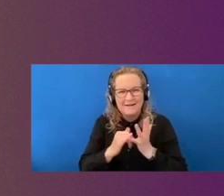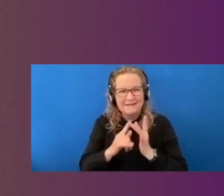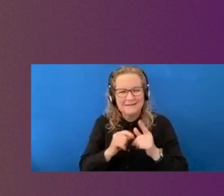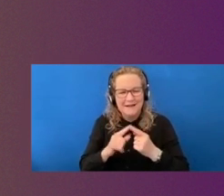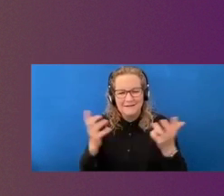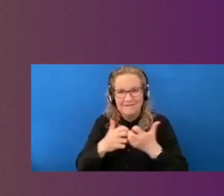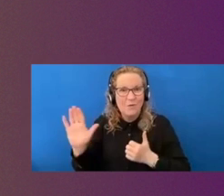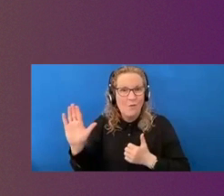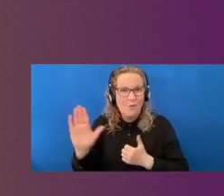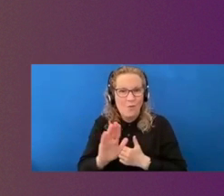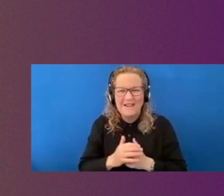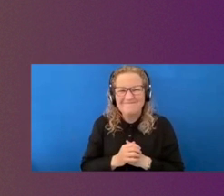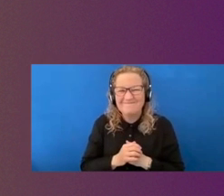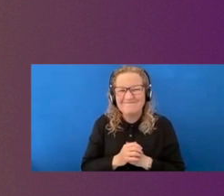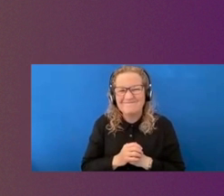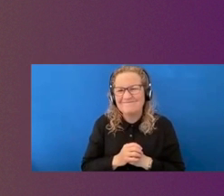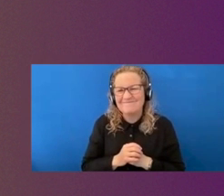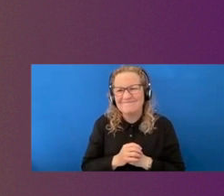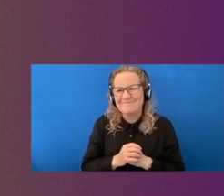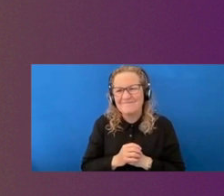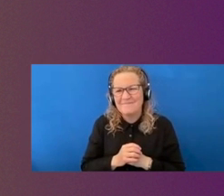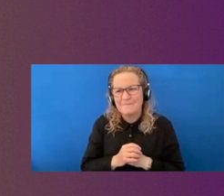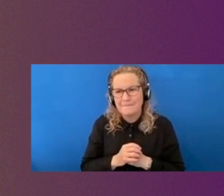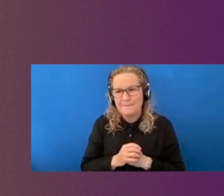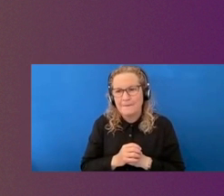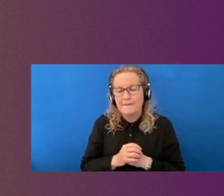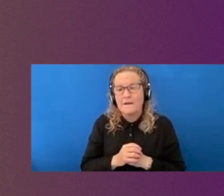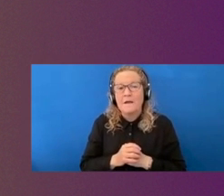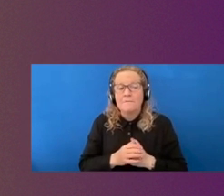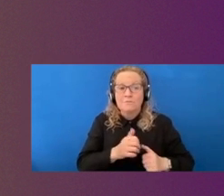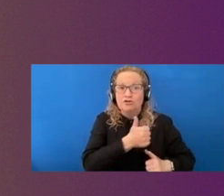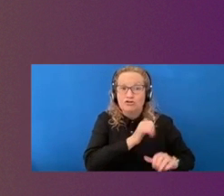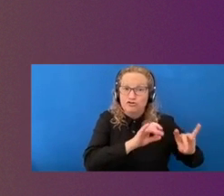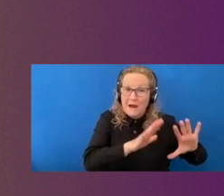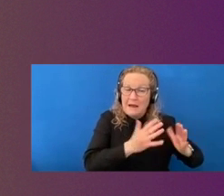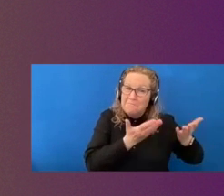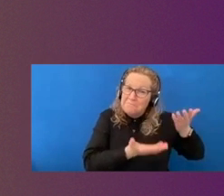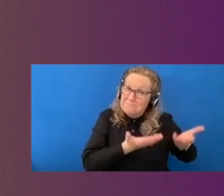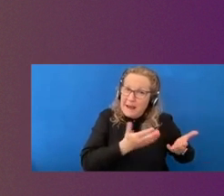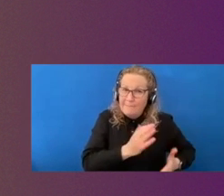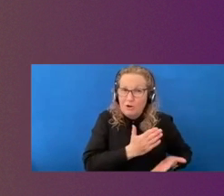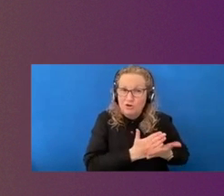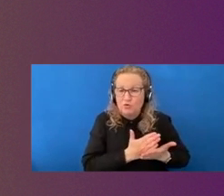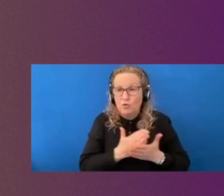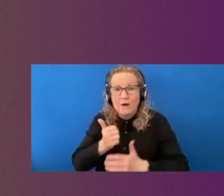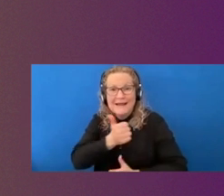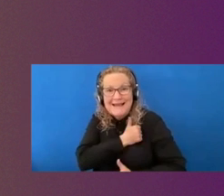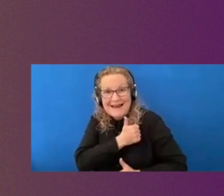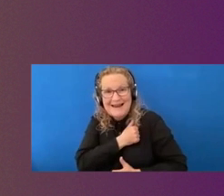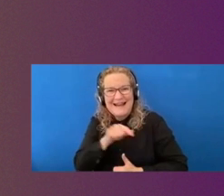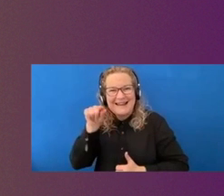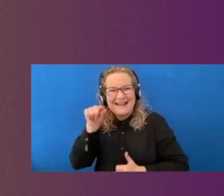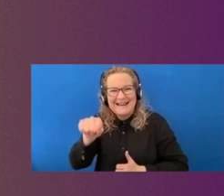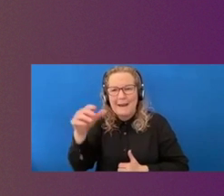talking i'm not as familiar with Australia but in Canada uh it would have to be a platform a model